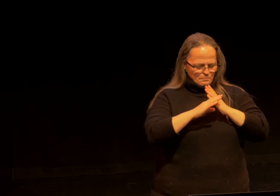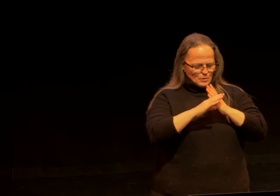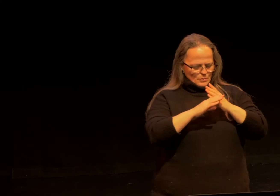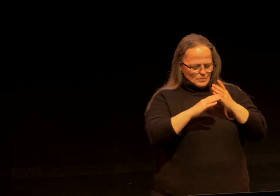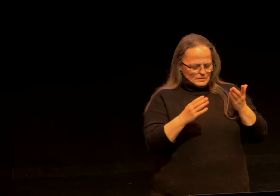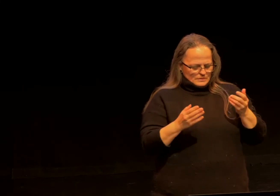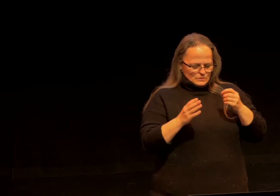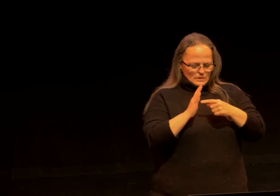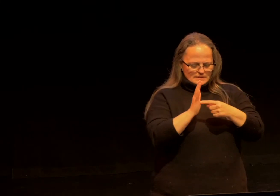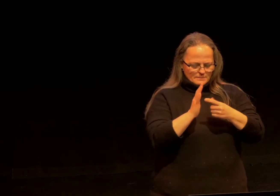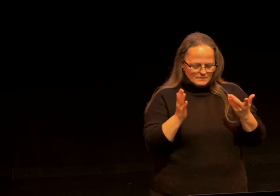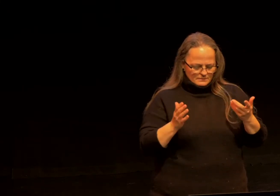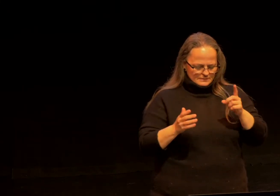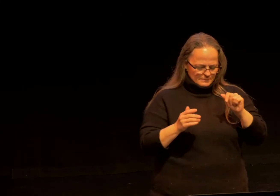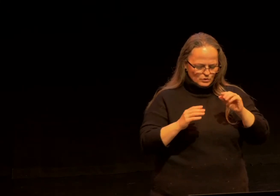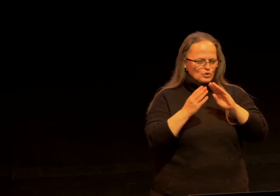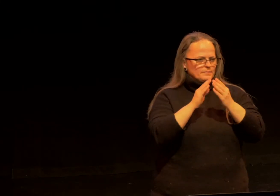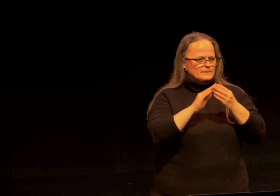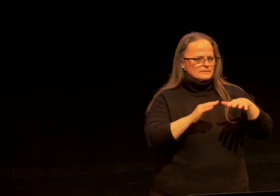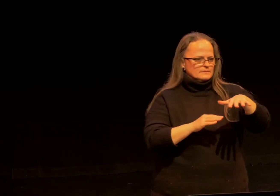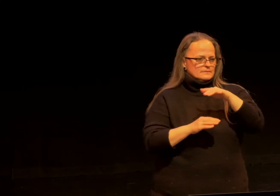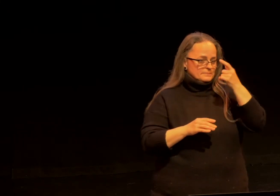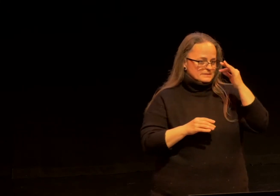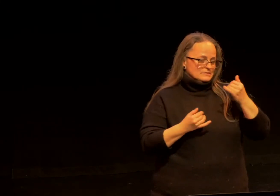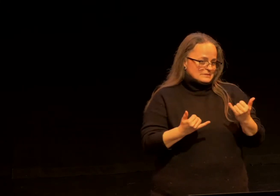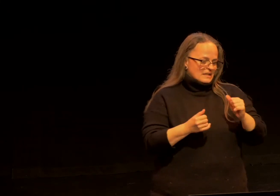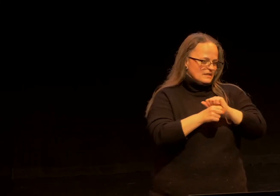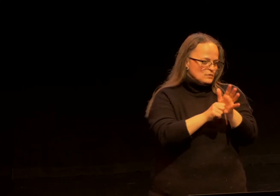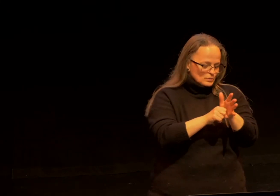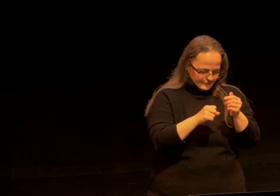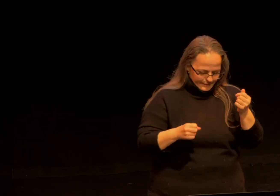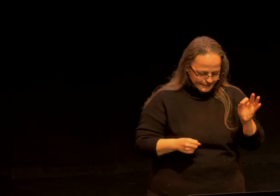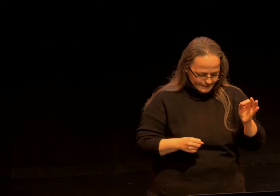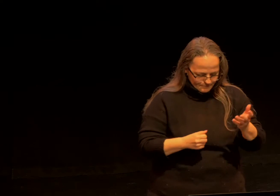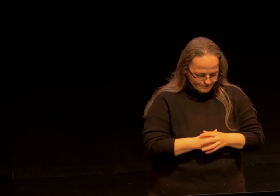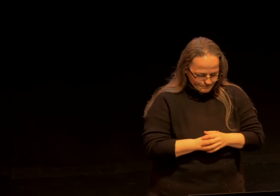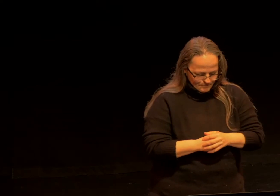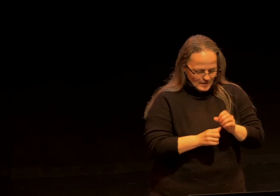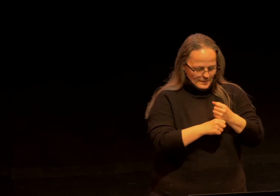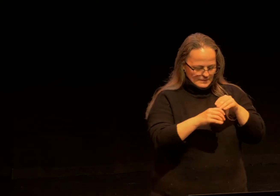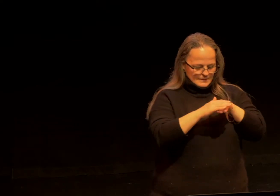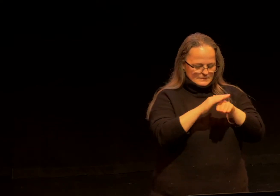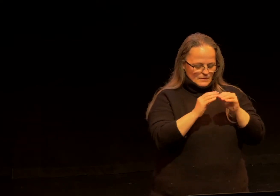Some of you have an experience with barriers that are specifically connected